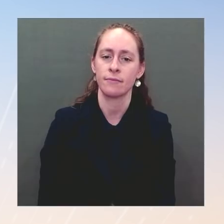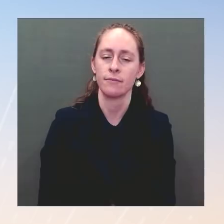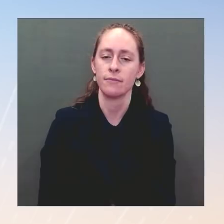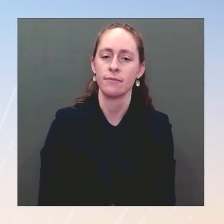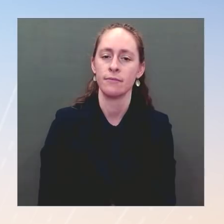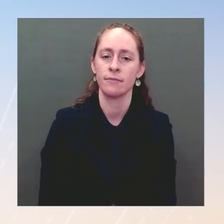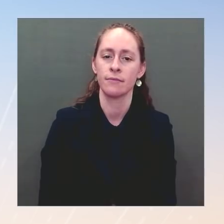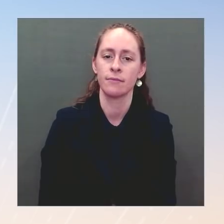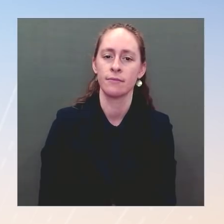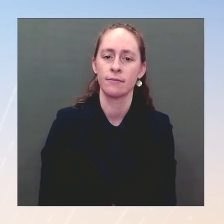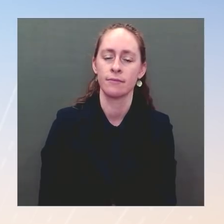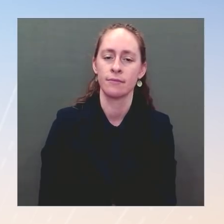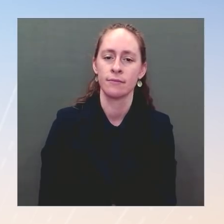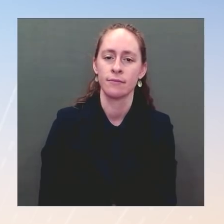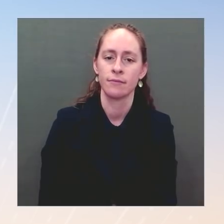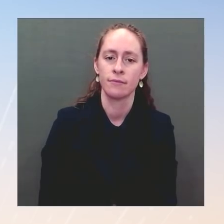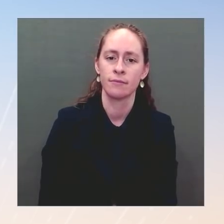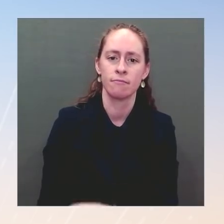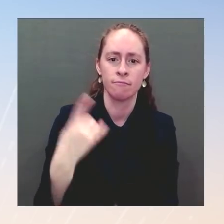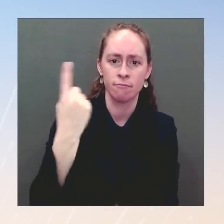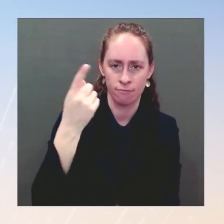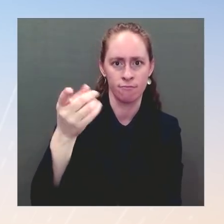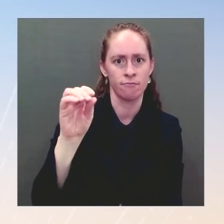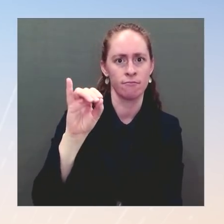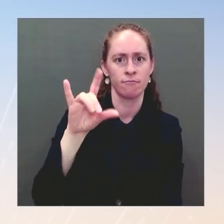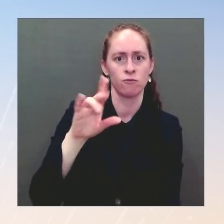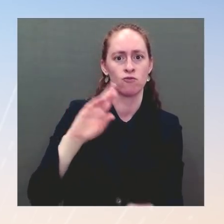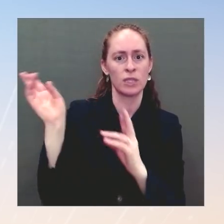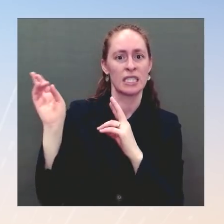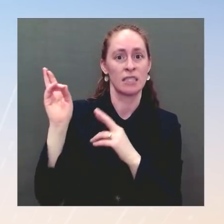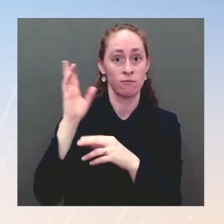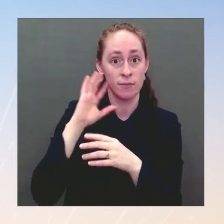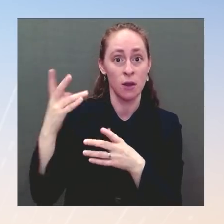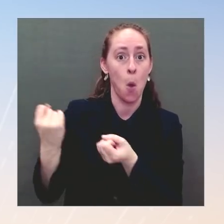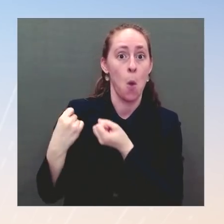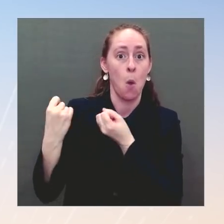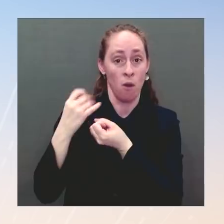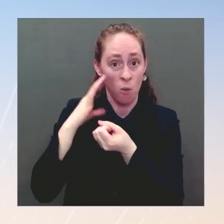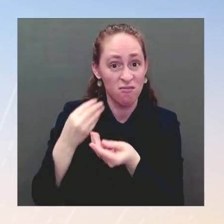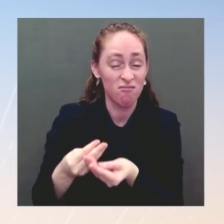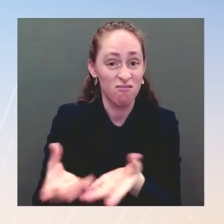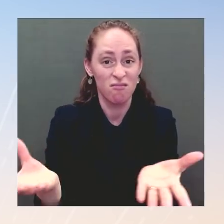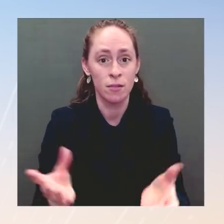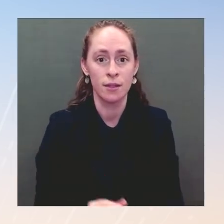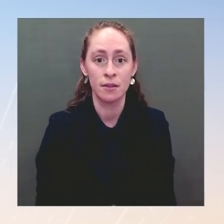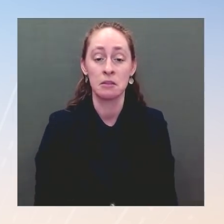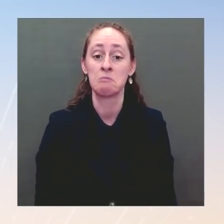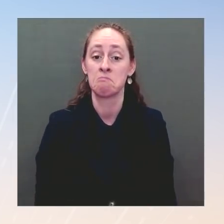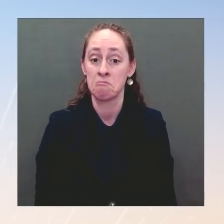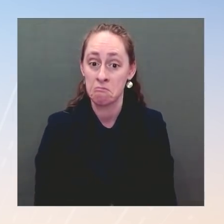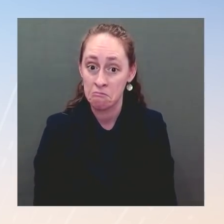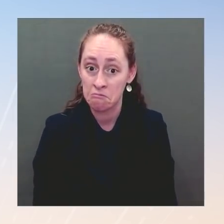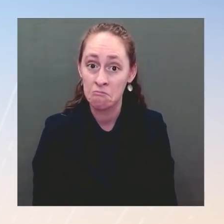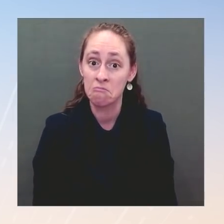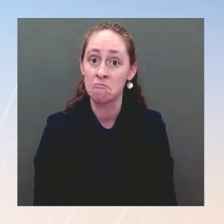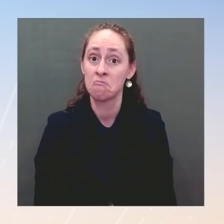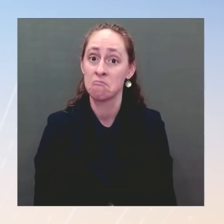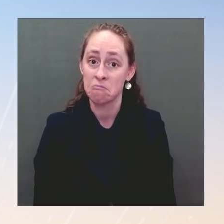The Press: Thank you. >> Ms. Psaki: Go ahead, Peter. The Press: Thanks, Jen. Following up on Weijia's question -- Ms. Psaki: Yeah. The Press: A lot of focus on the economic pain in Russia,